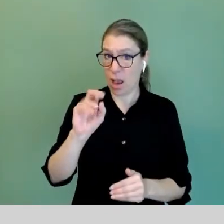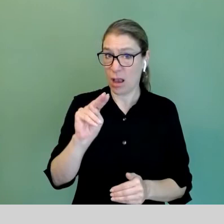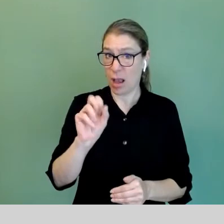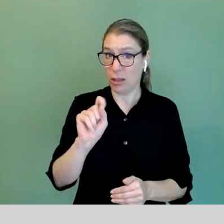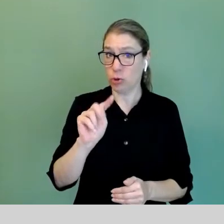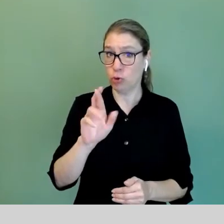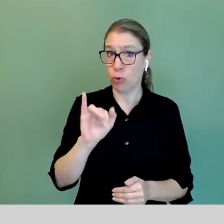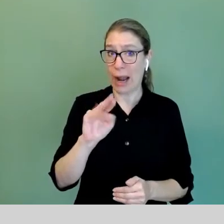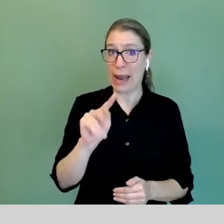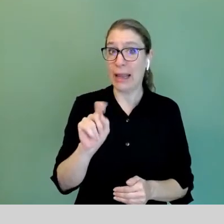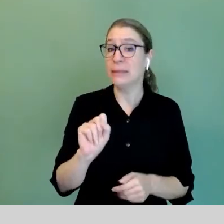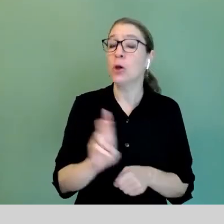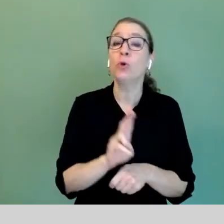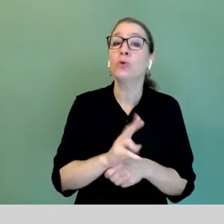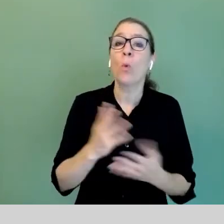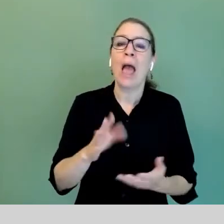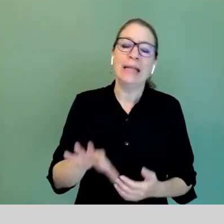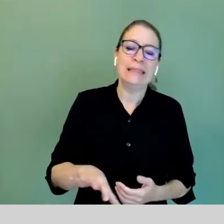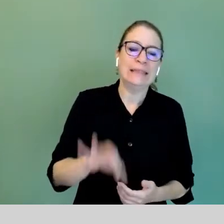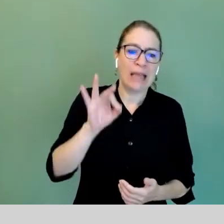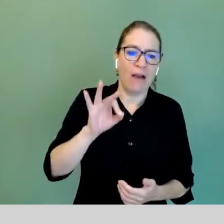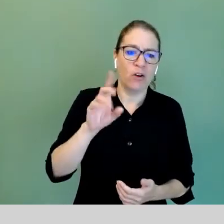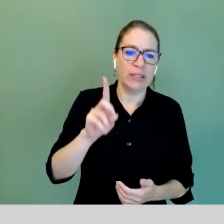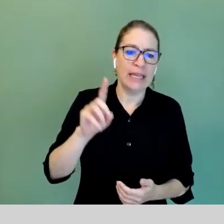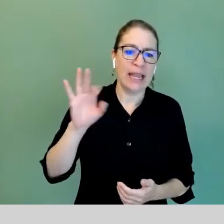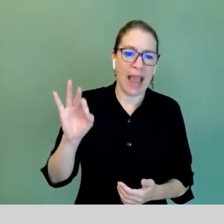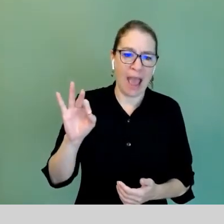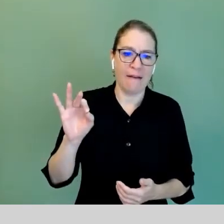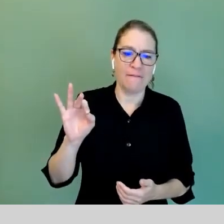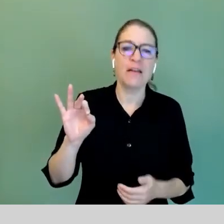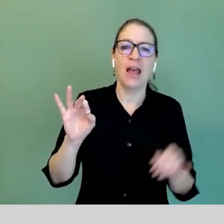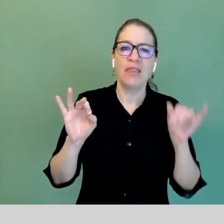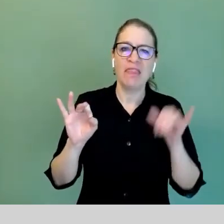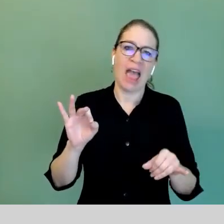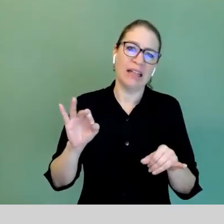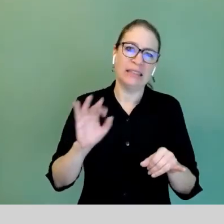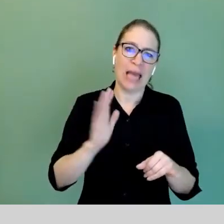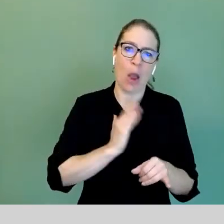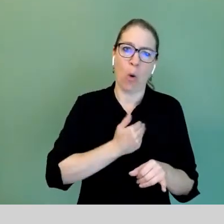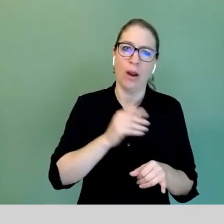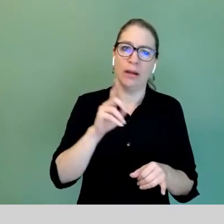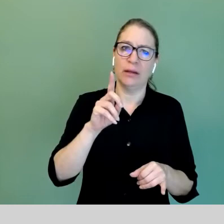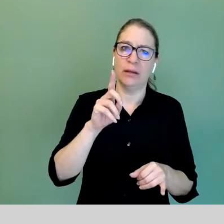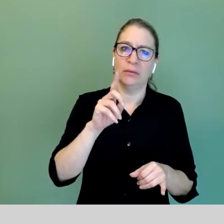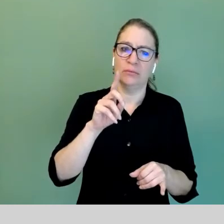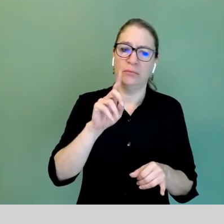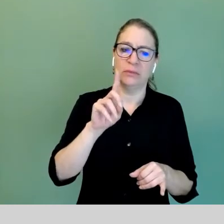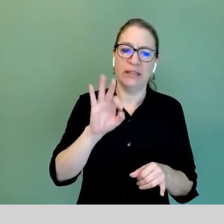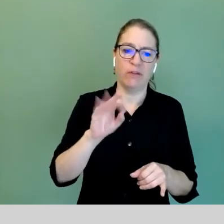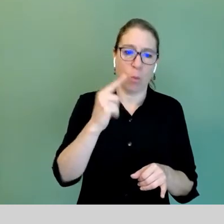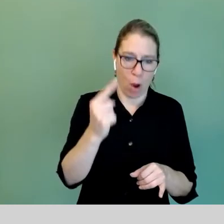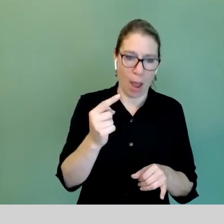using the discover_df method on the dataframe that we use as our gold standard. We just save it as JSON,